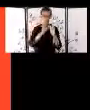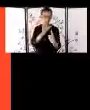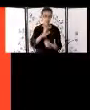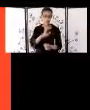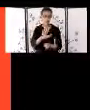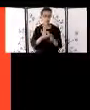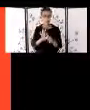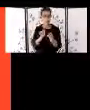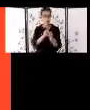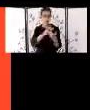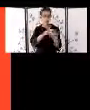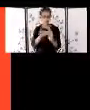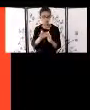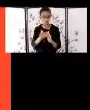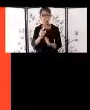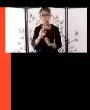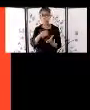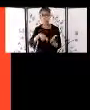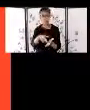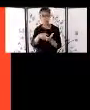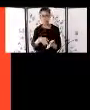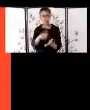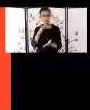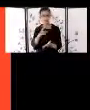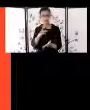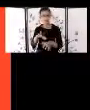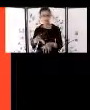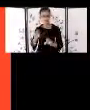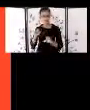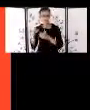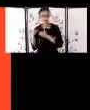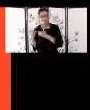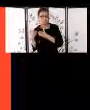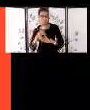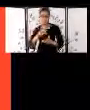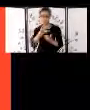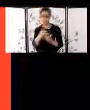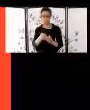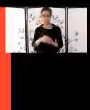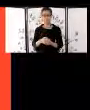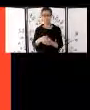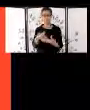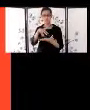is required to undertake the proposed project. Weak applications have limited or insufficient